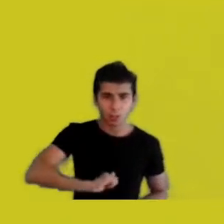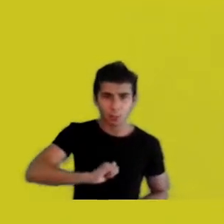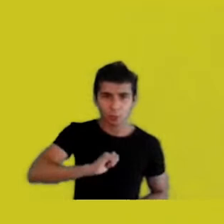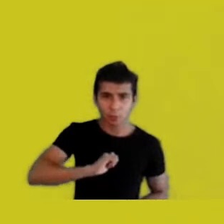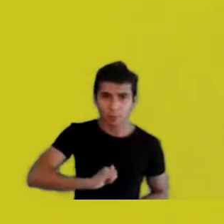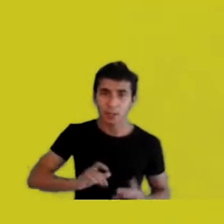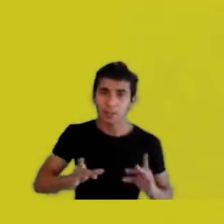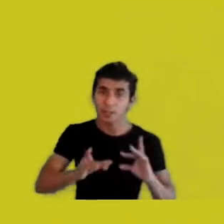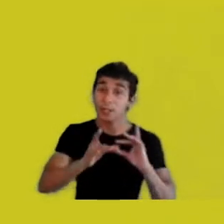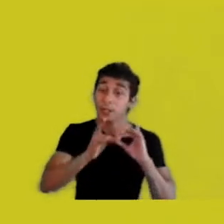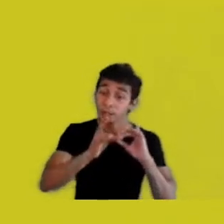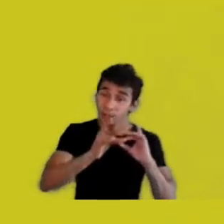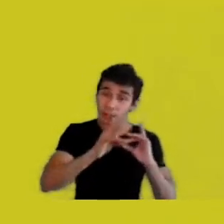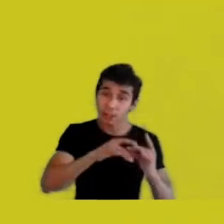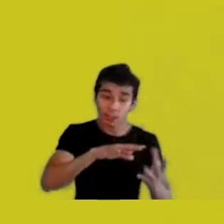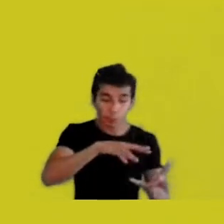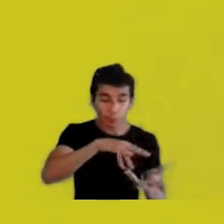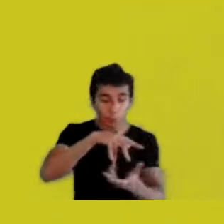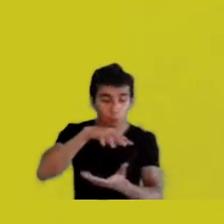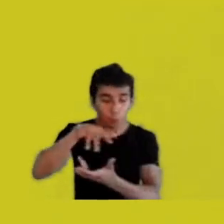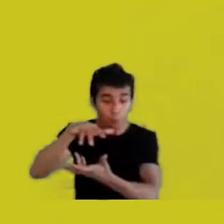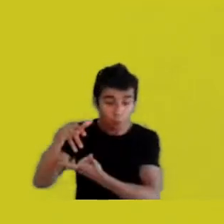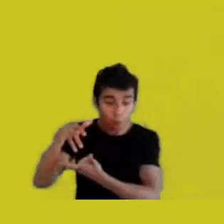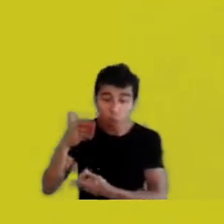from the tangible: the pemba.